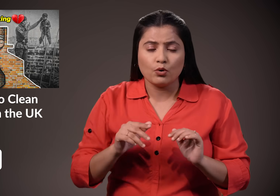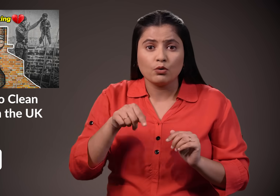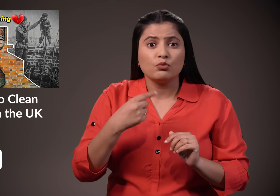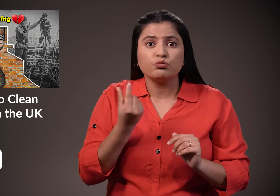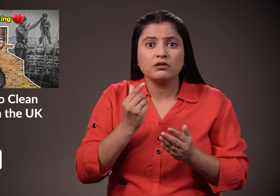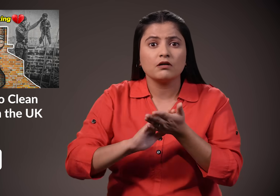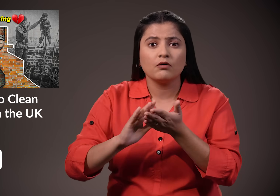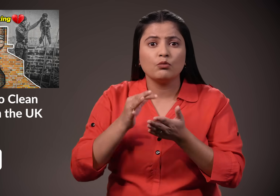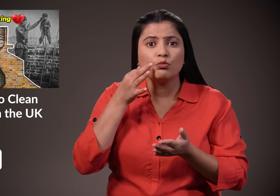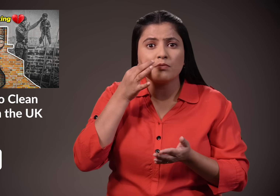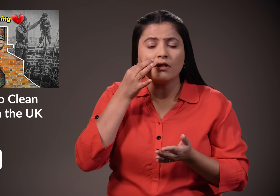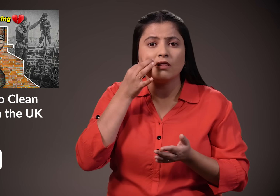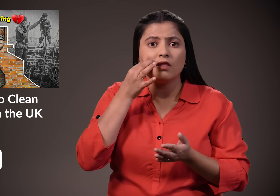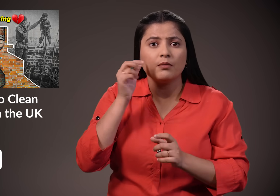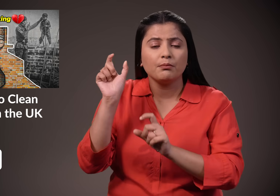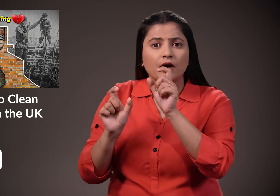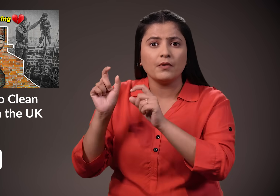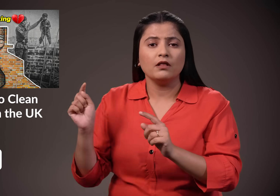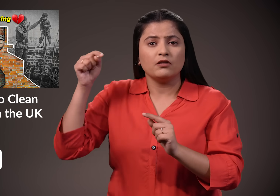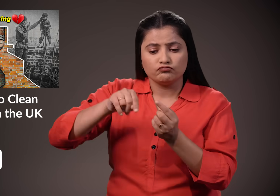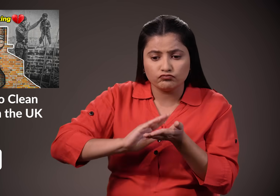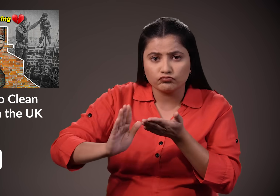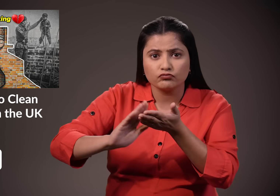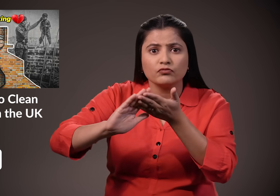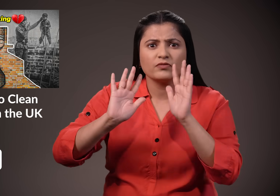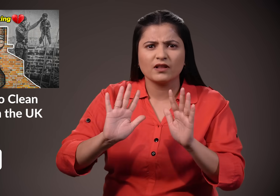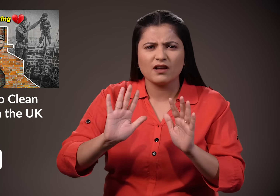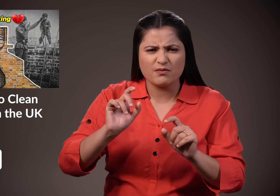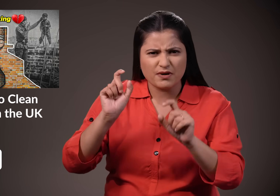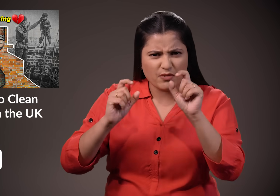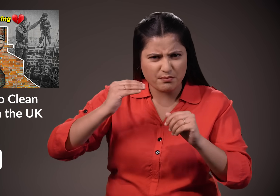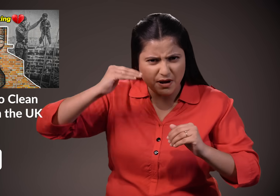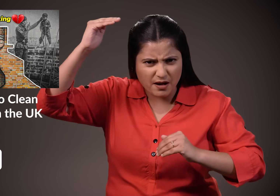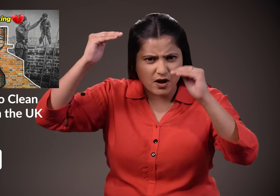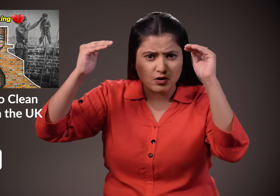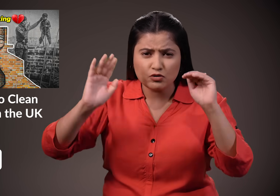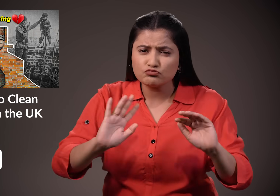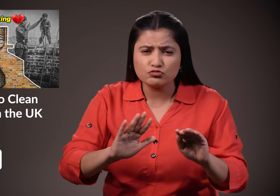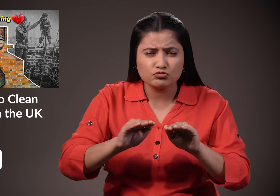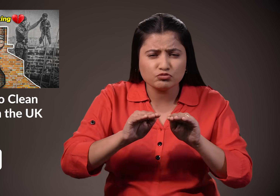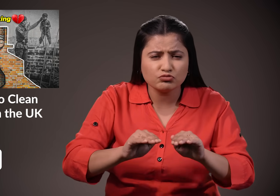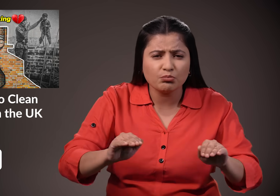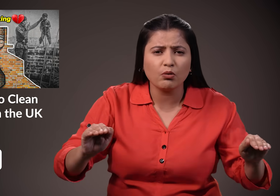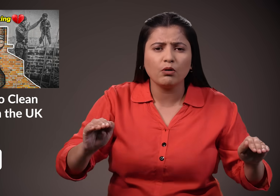Chimneys used to be cleaned by humans, often children, rather than adults.